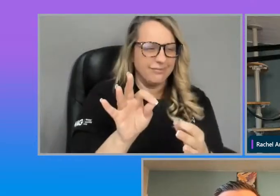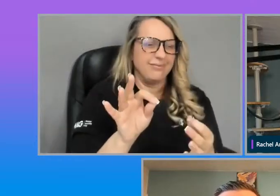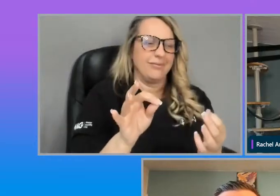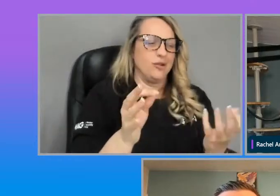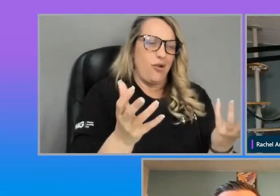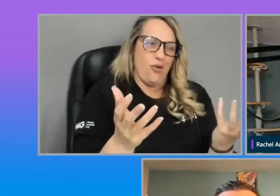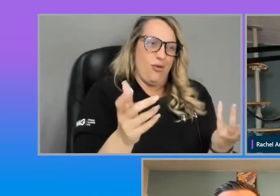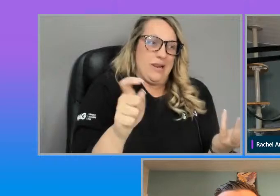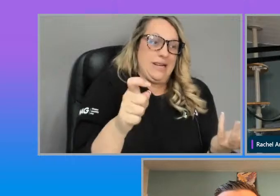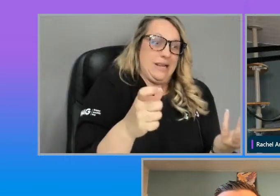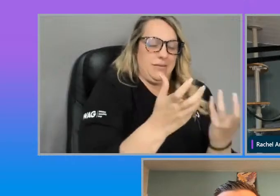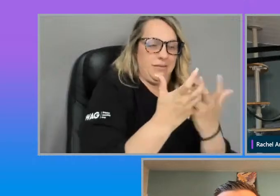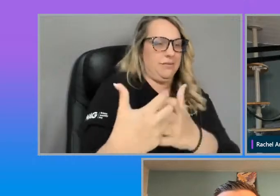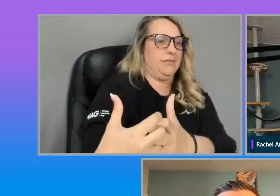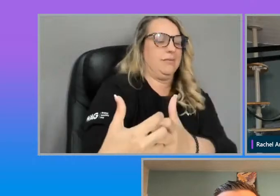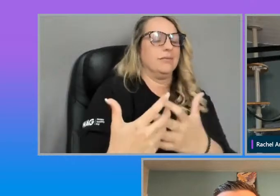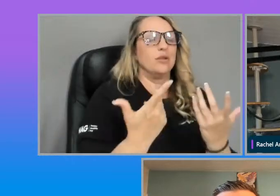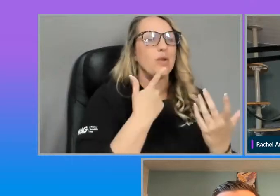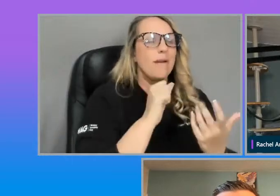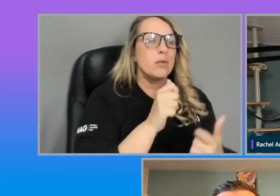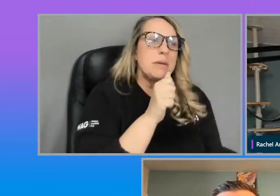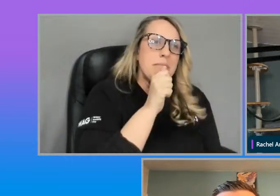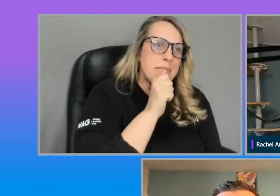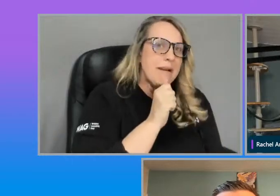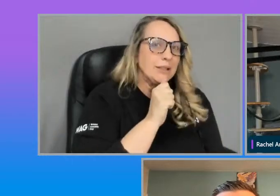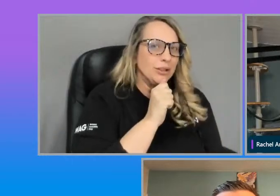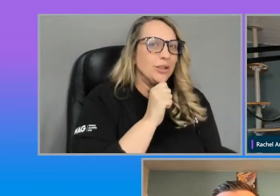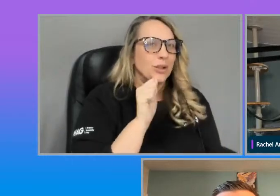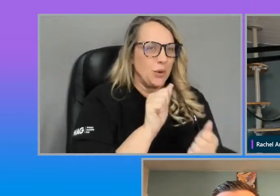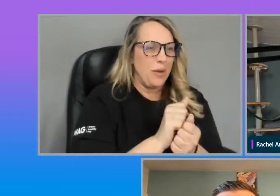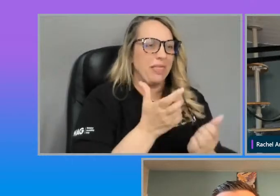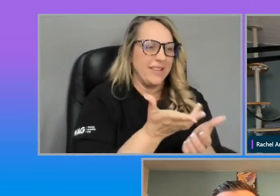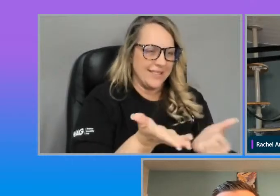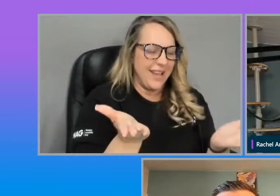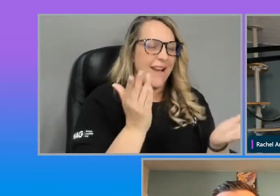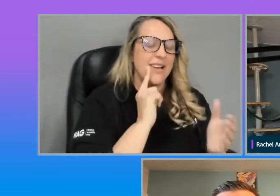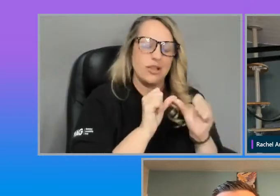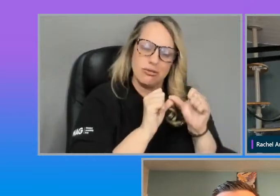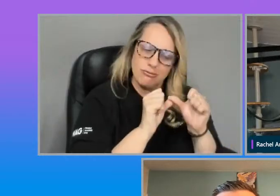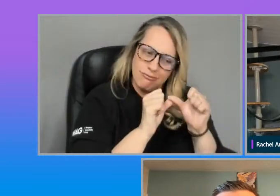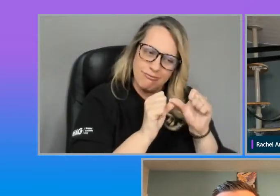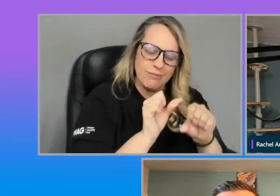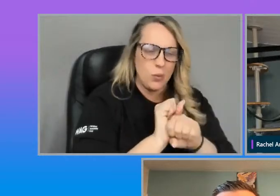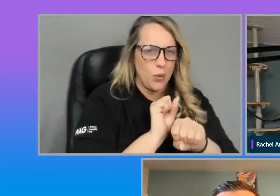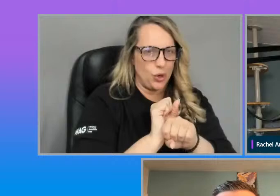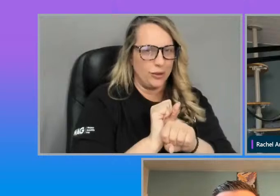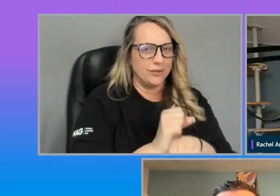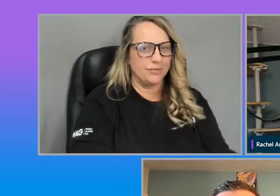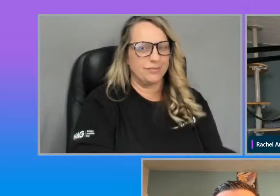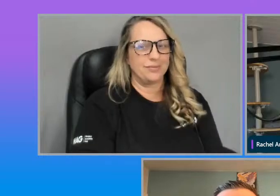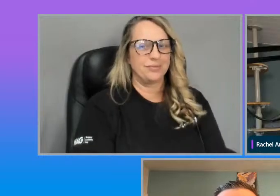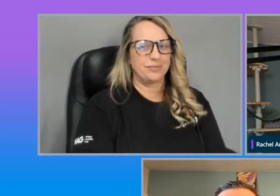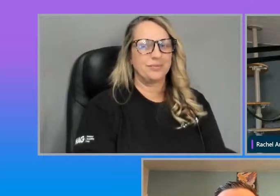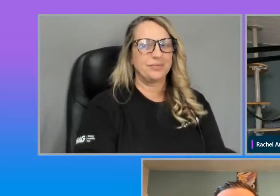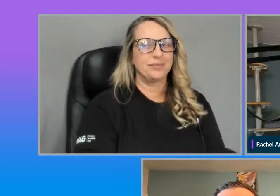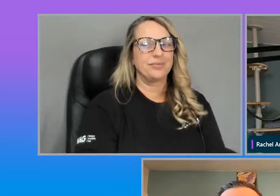So yeah, I think you just have to be kind of patient with with this stuff and keep on working